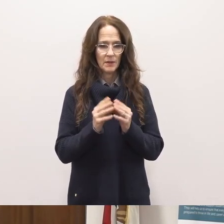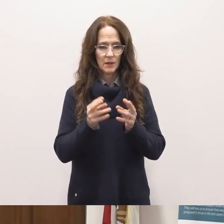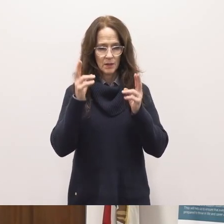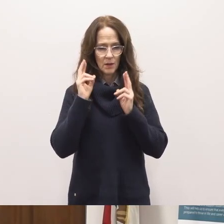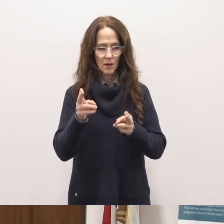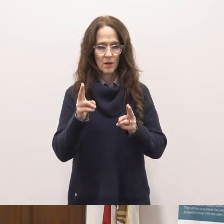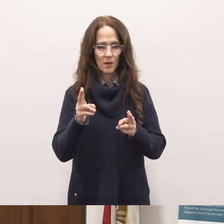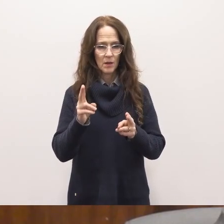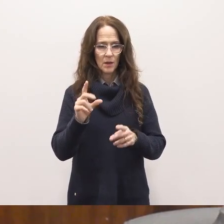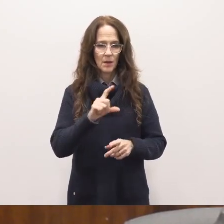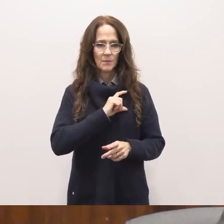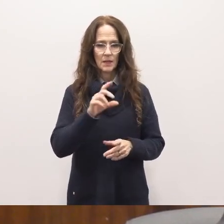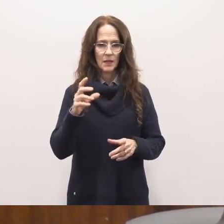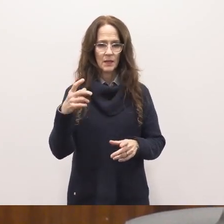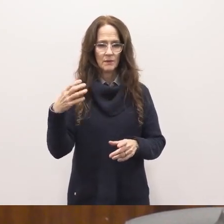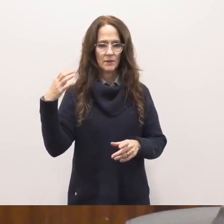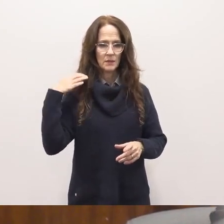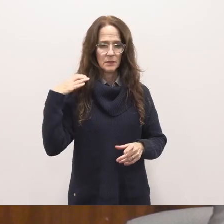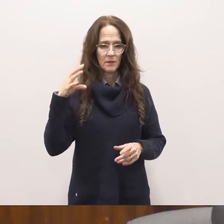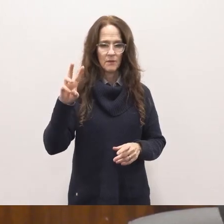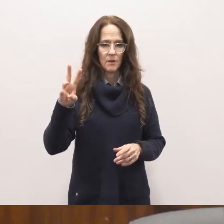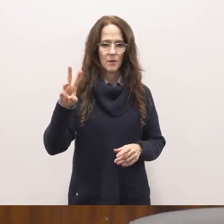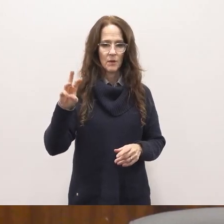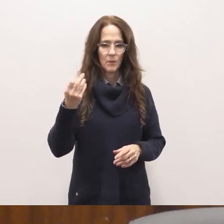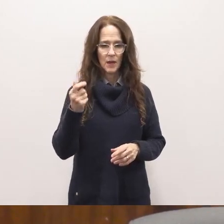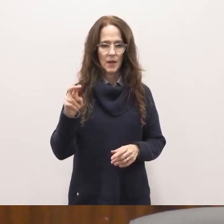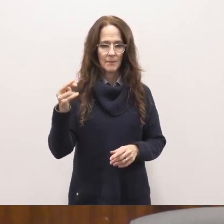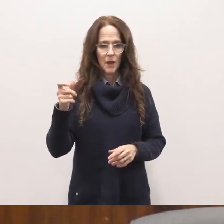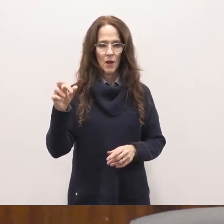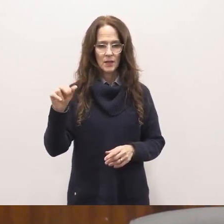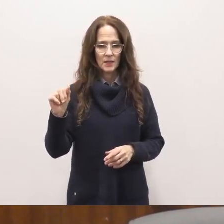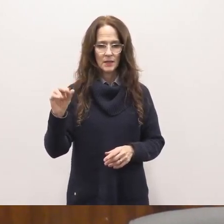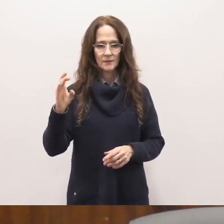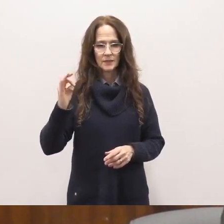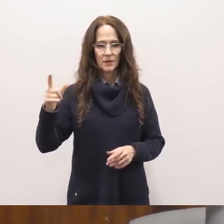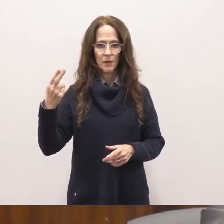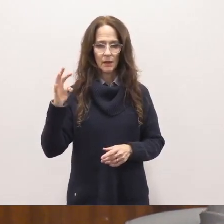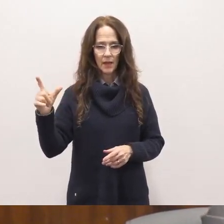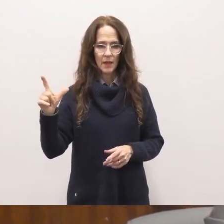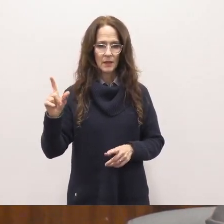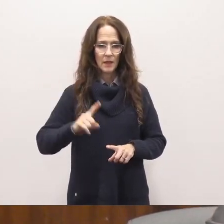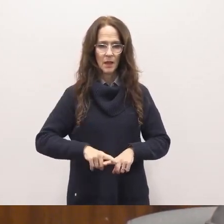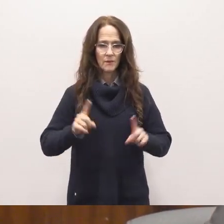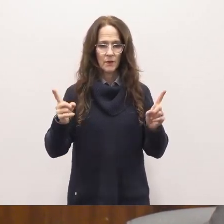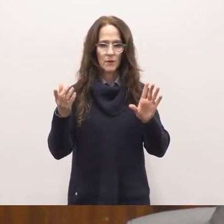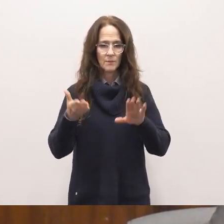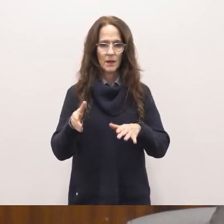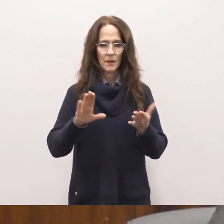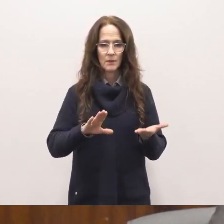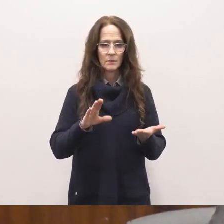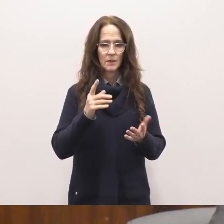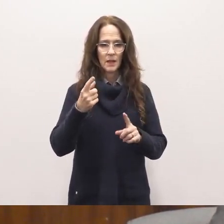of Police Chief Wayne Byerley of Signal Hill, who unfortunately passed away last month.